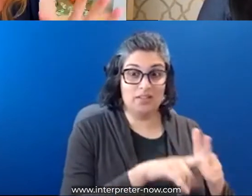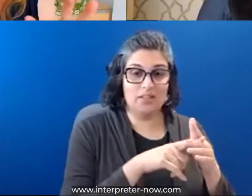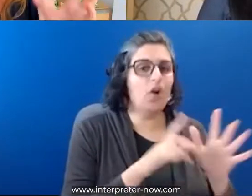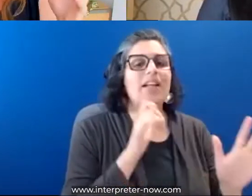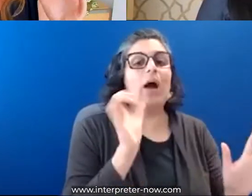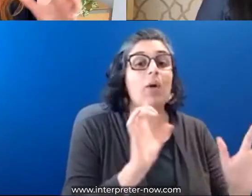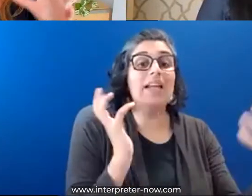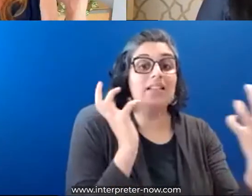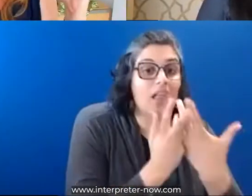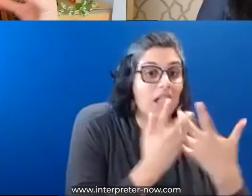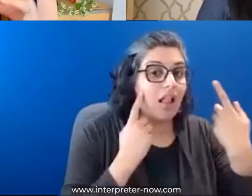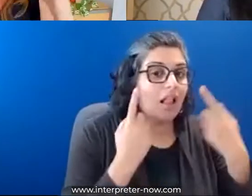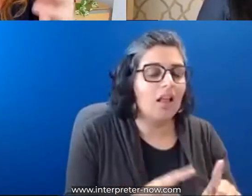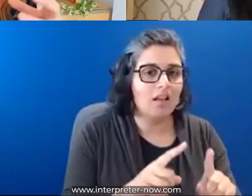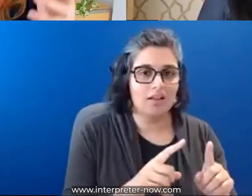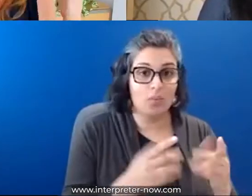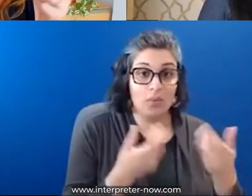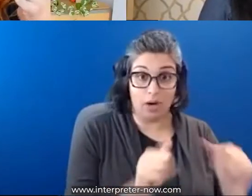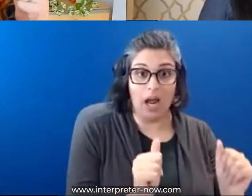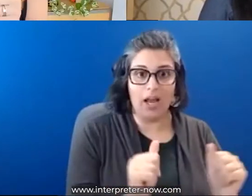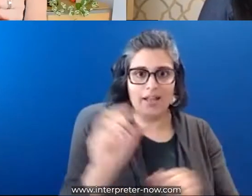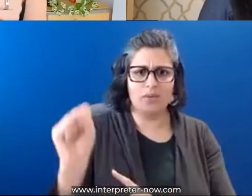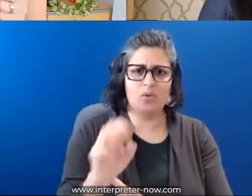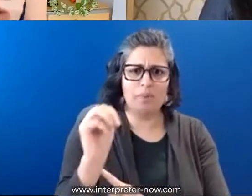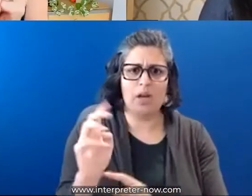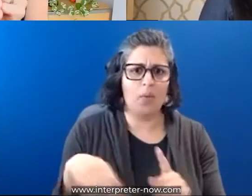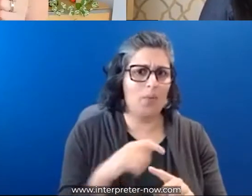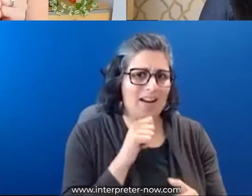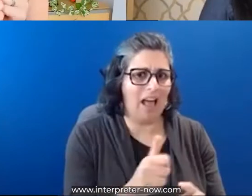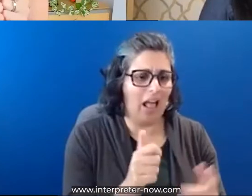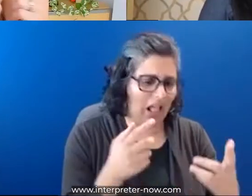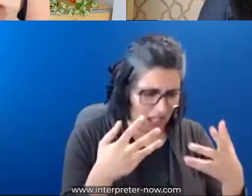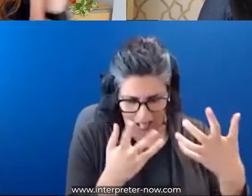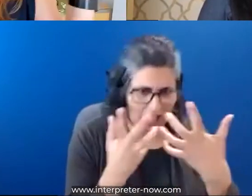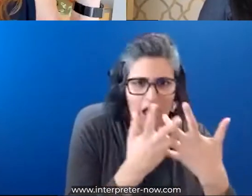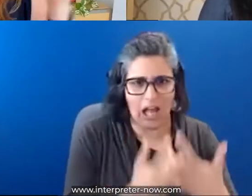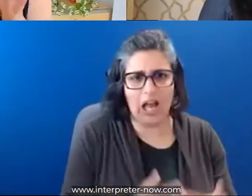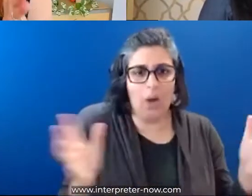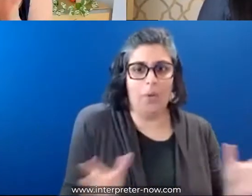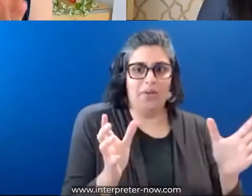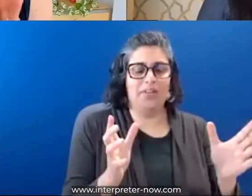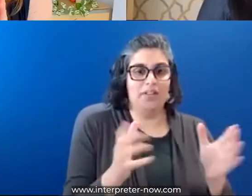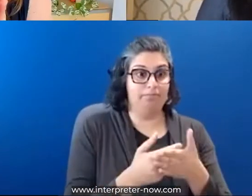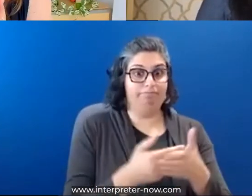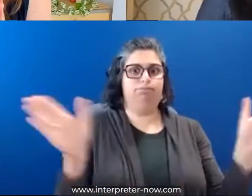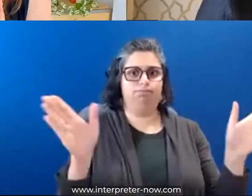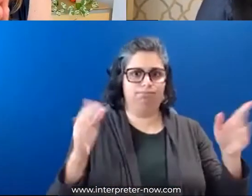I think on social media when we're not aligned on motivation, there's often a barrier that